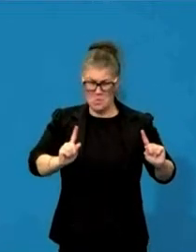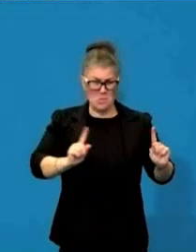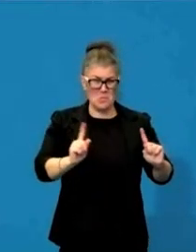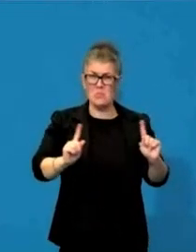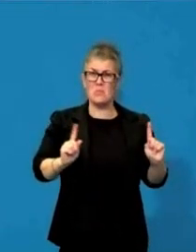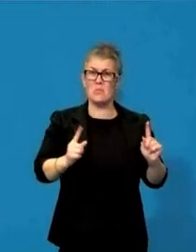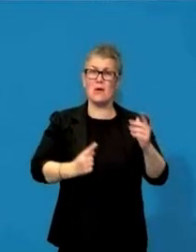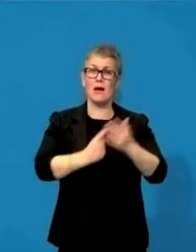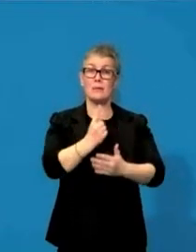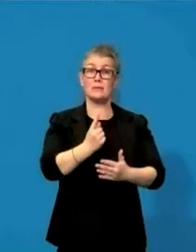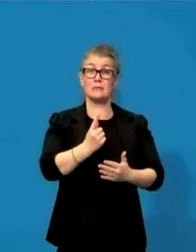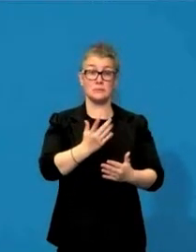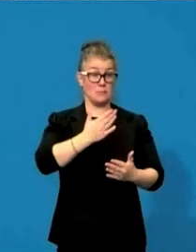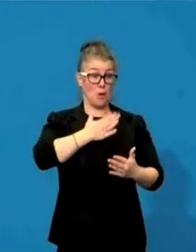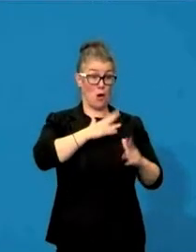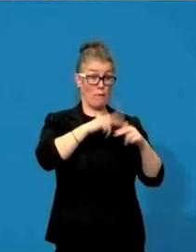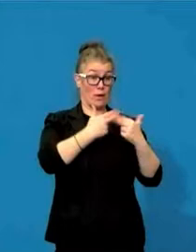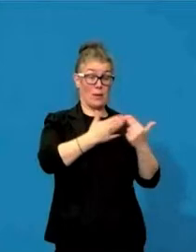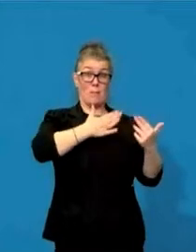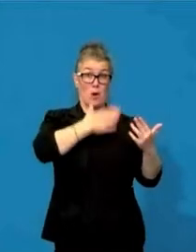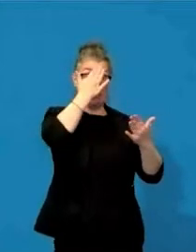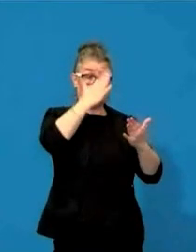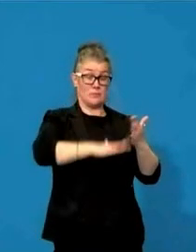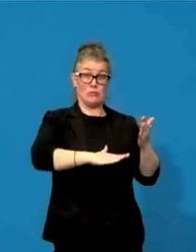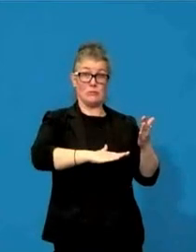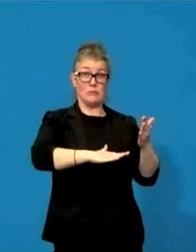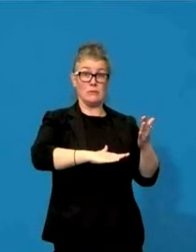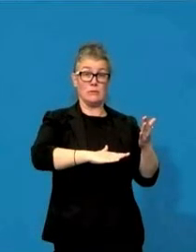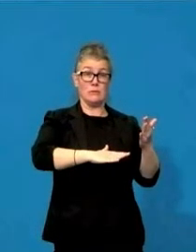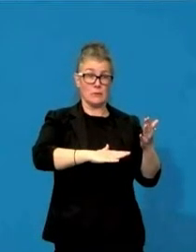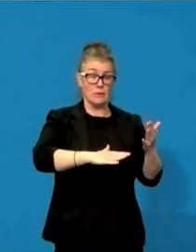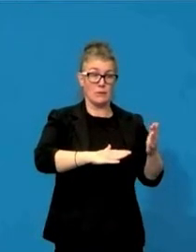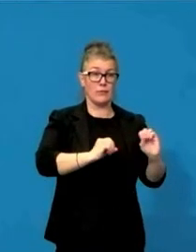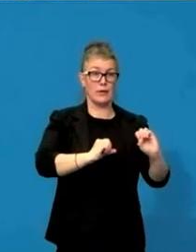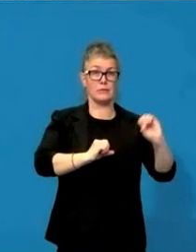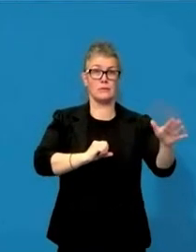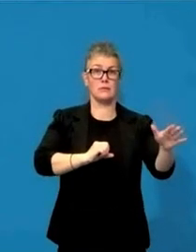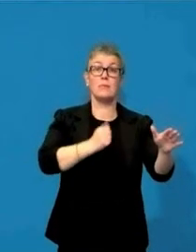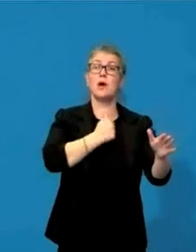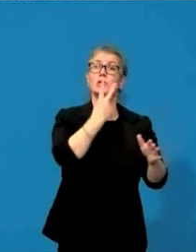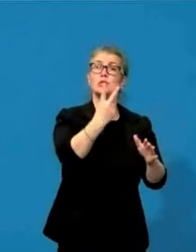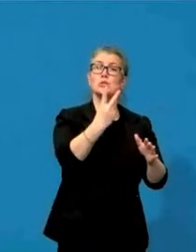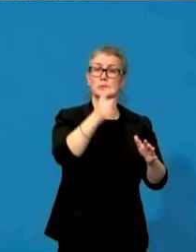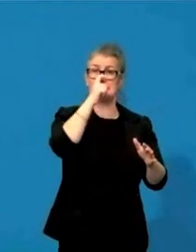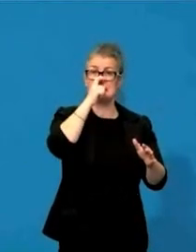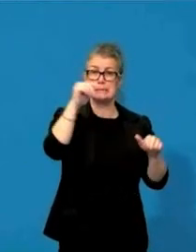own family and my own experience, placing, you know, my two sisters in - in the medical